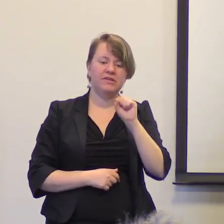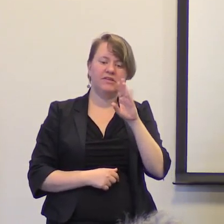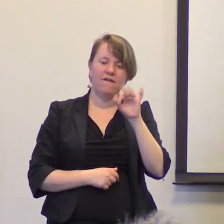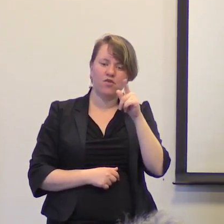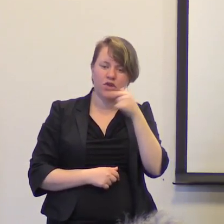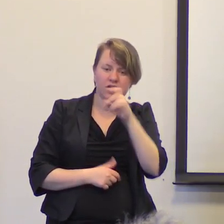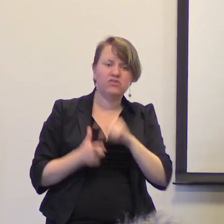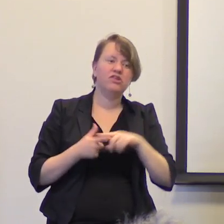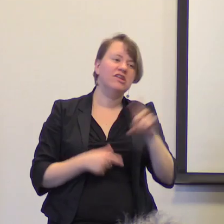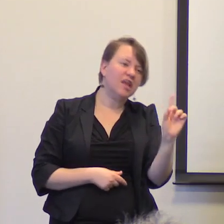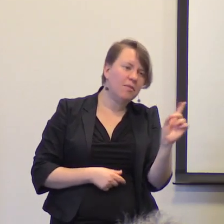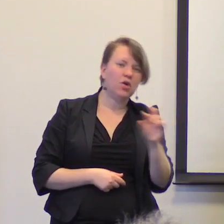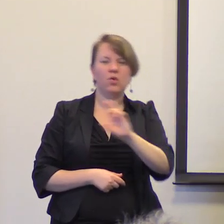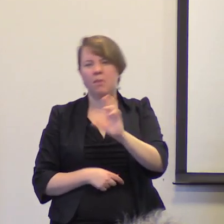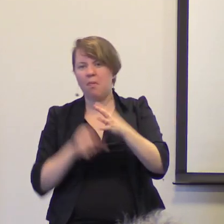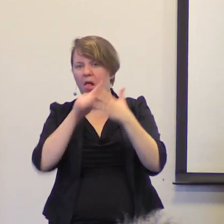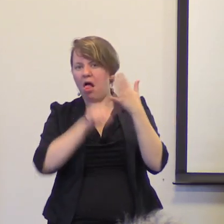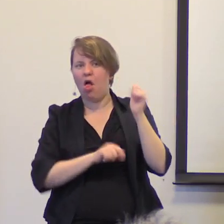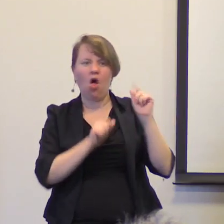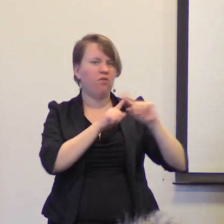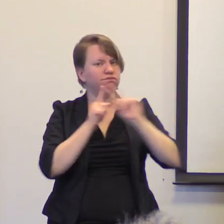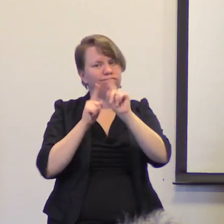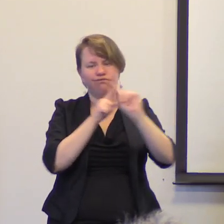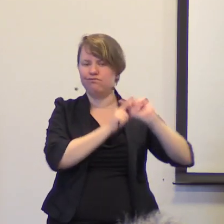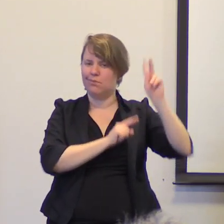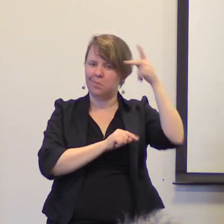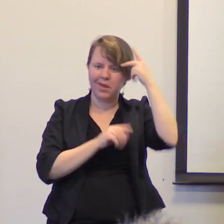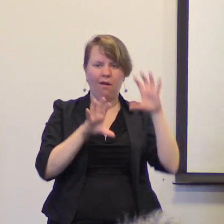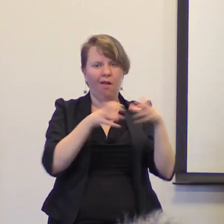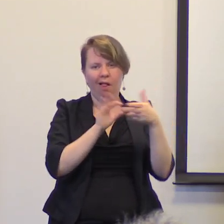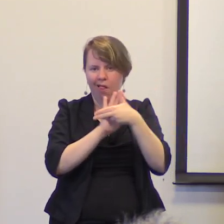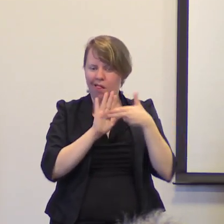Democrats, Republicans, Libertarians, progressives, communists, people across the board.